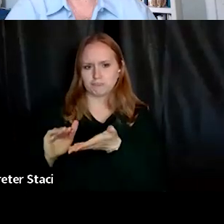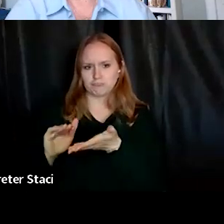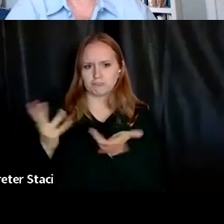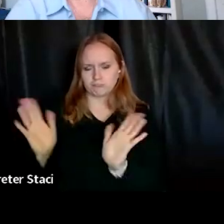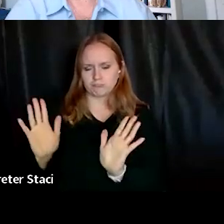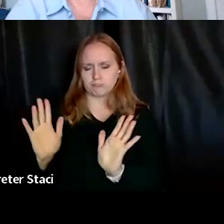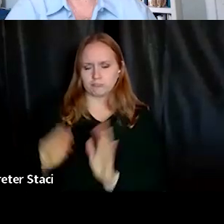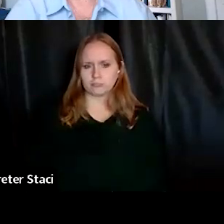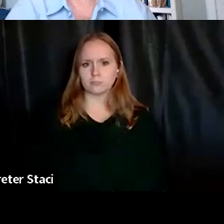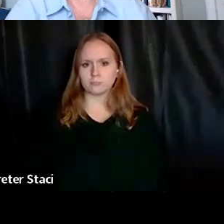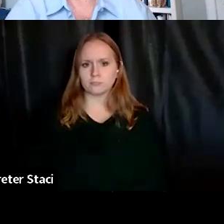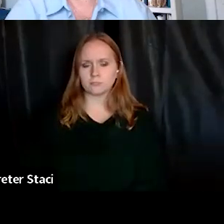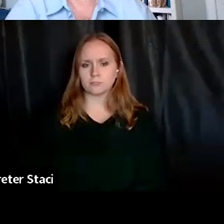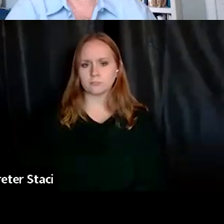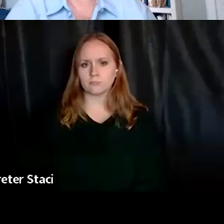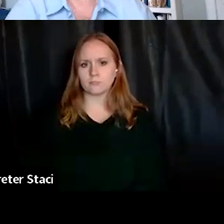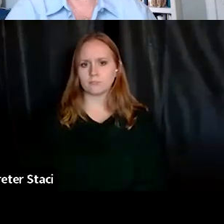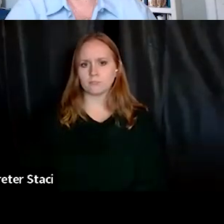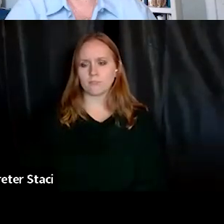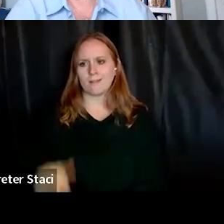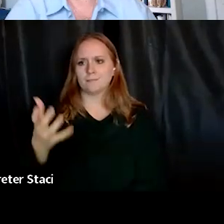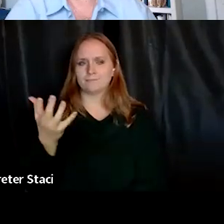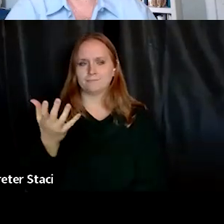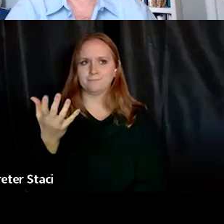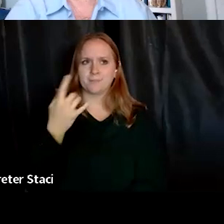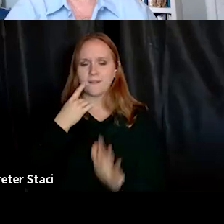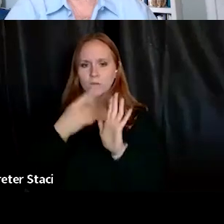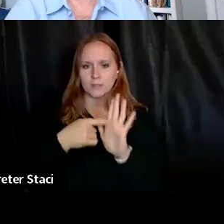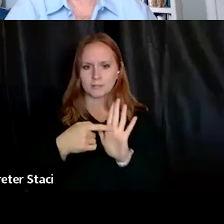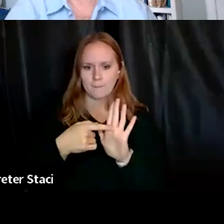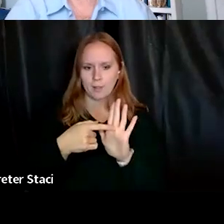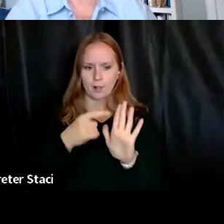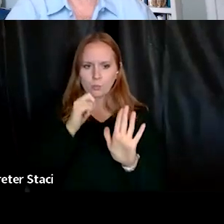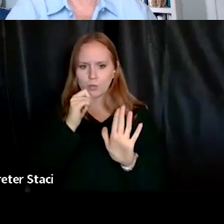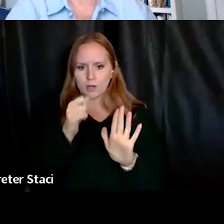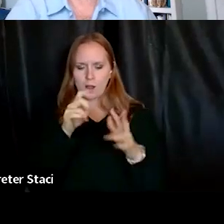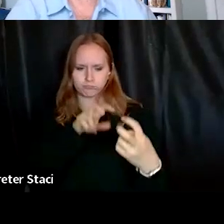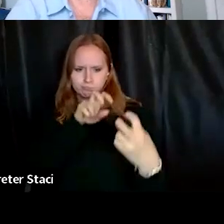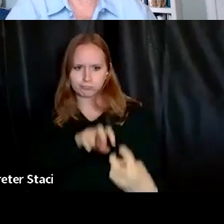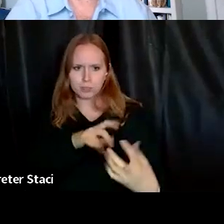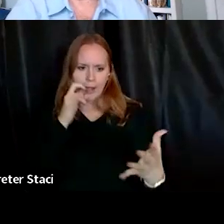that are put forward. Like they're not things that we in Austin sat down and identified and said these are the 10 things